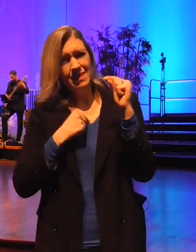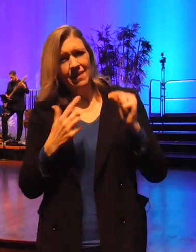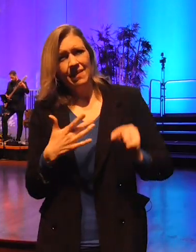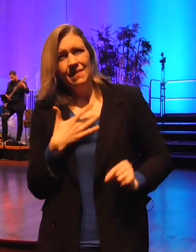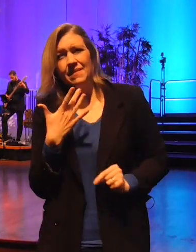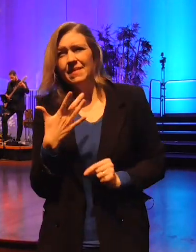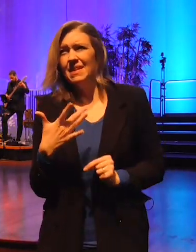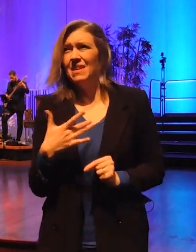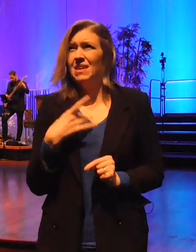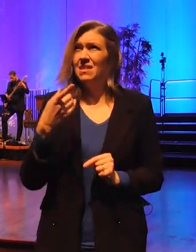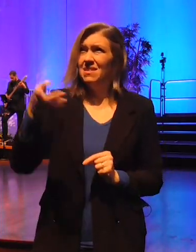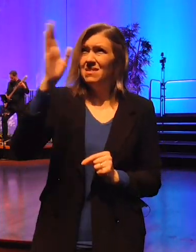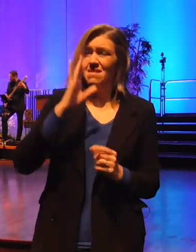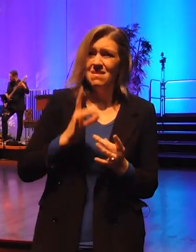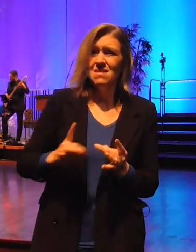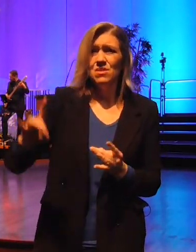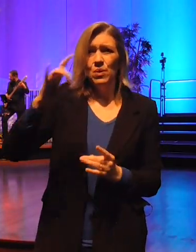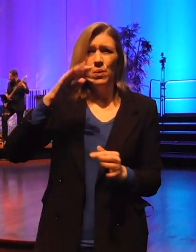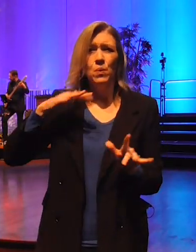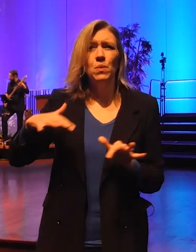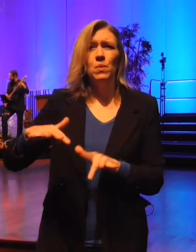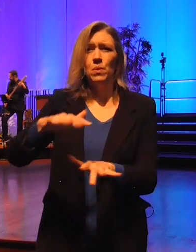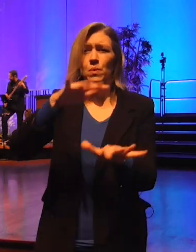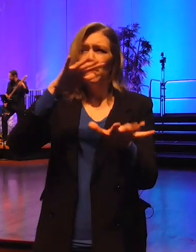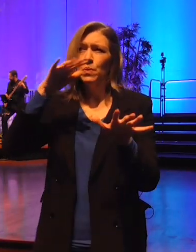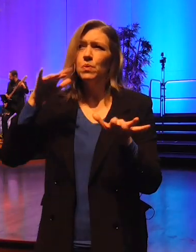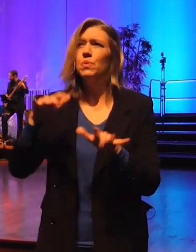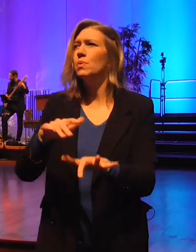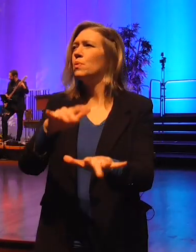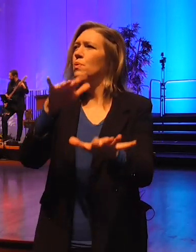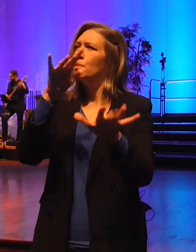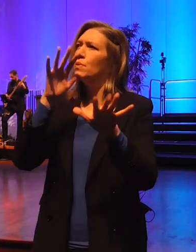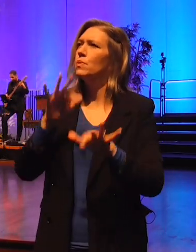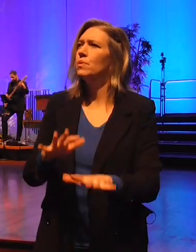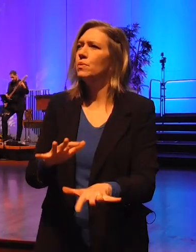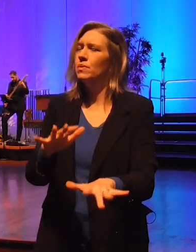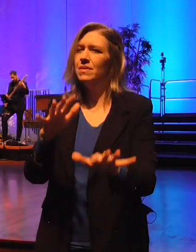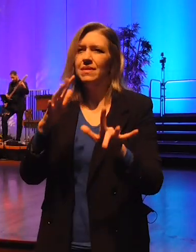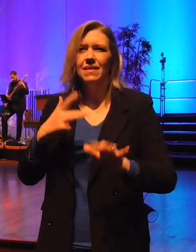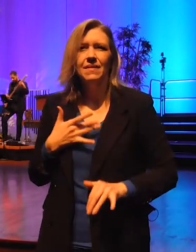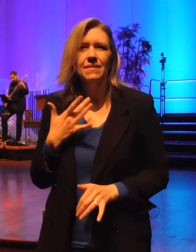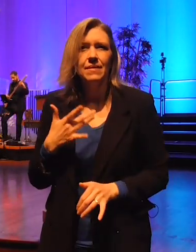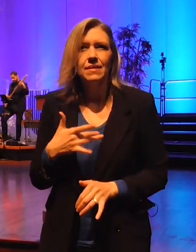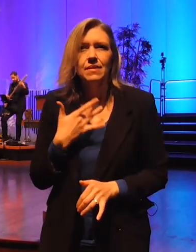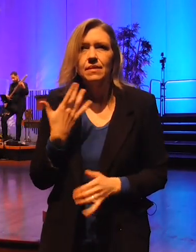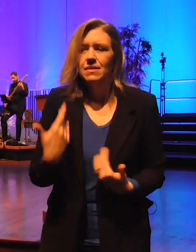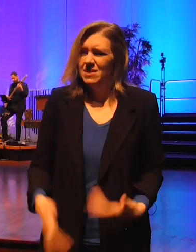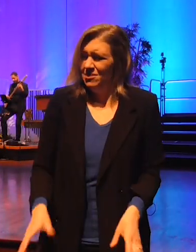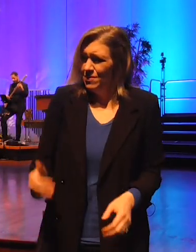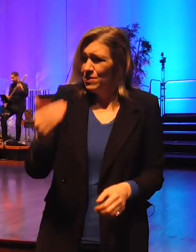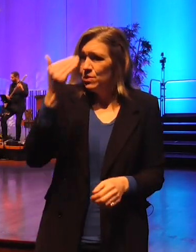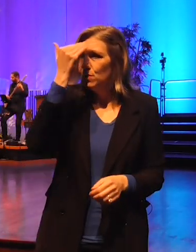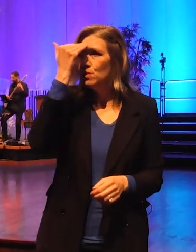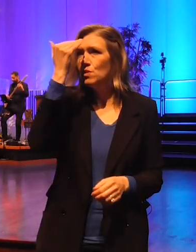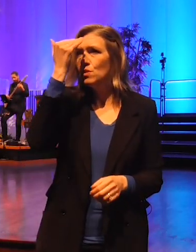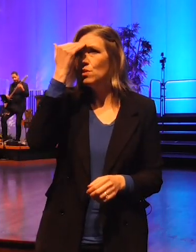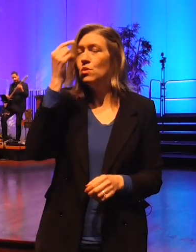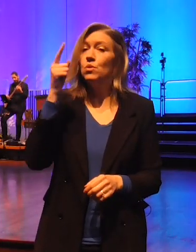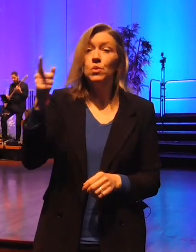ring by then I know that you pick me up I've been